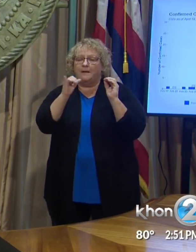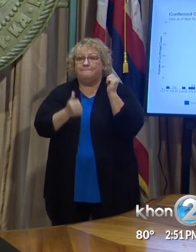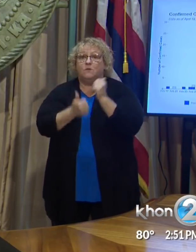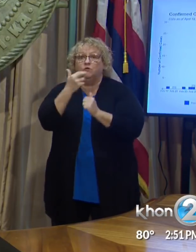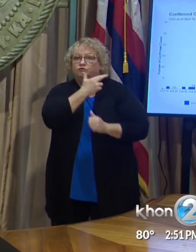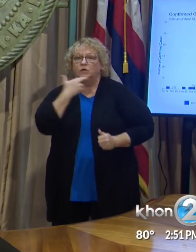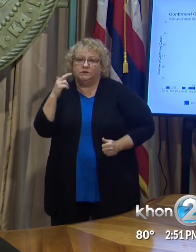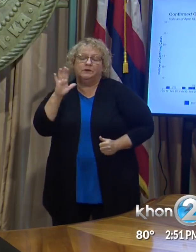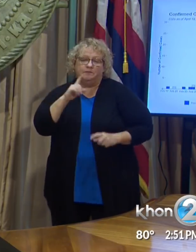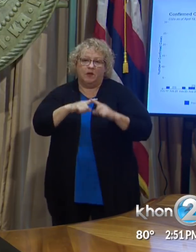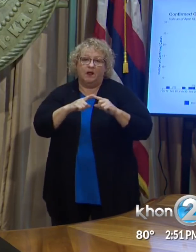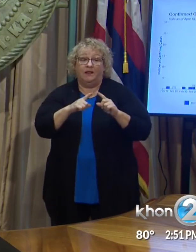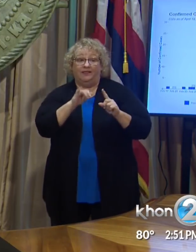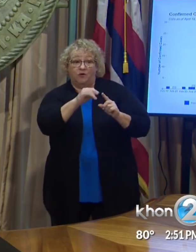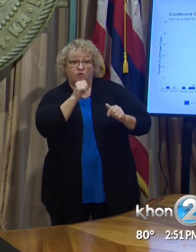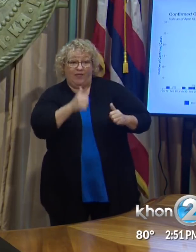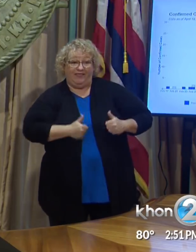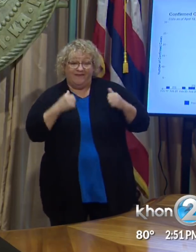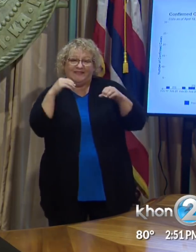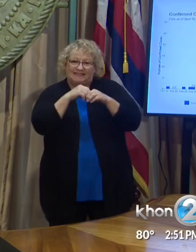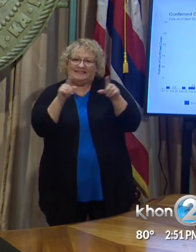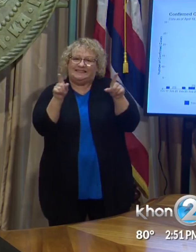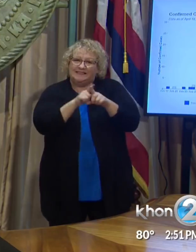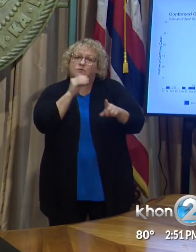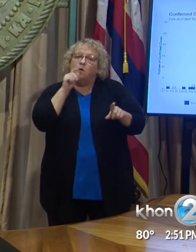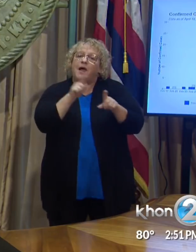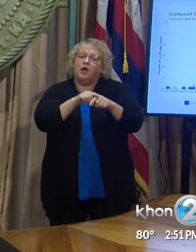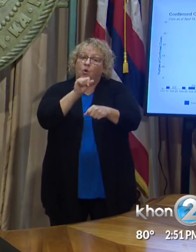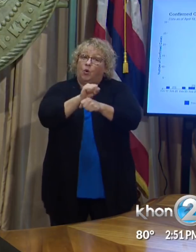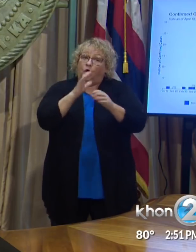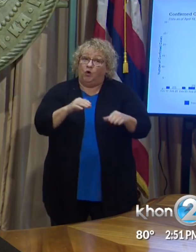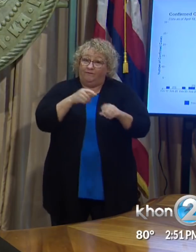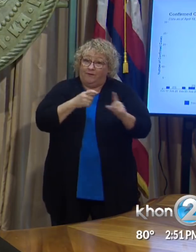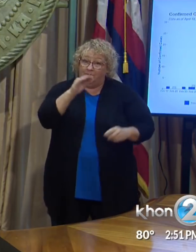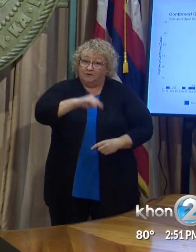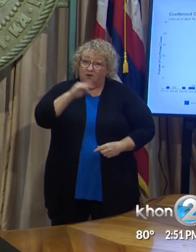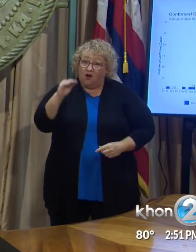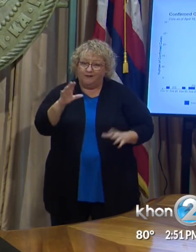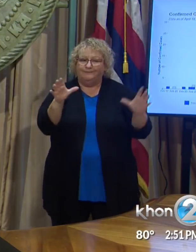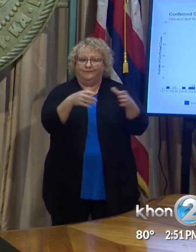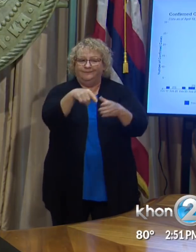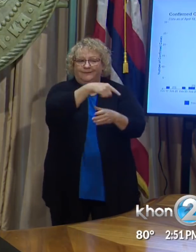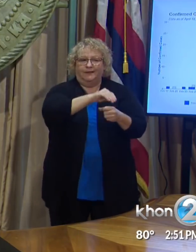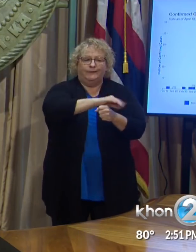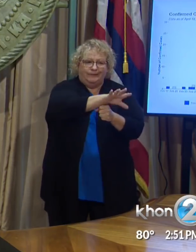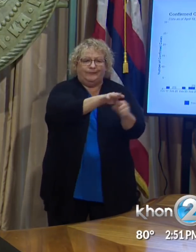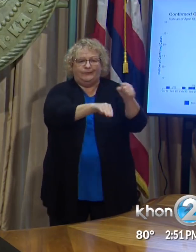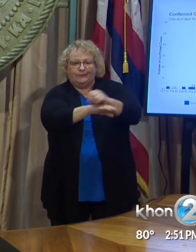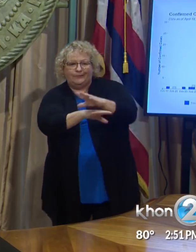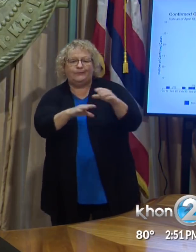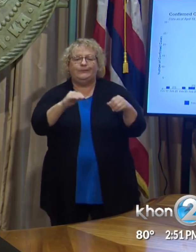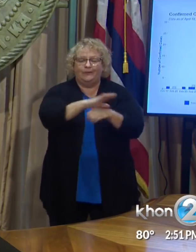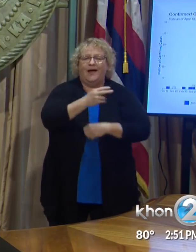AS YOU MIGHT EXPECT, COWORKERS ARE OFTEN WORKING SHOULDER TO SHOULDER WITH EACH OTHER. THEY ARE TYPICALLY AT THE HIGHEST RISK.